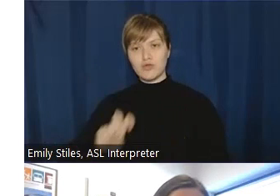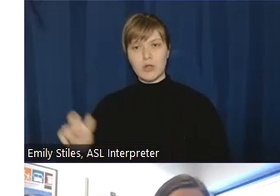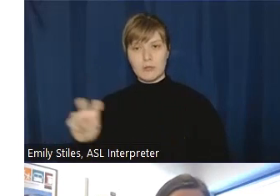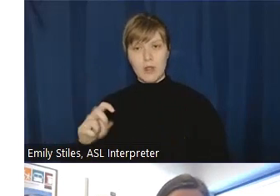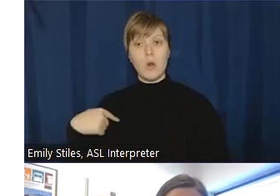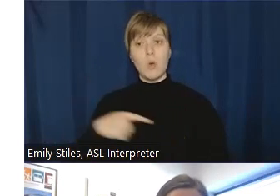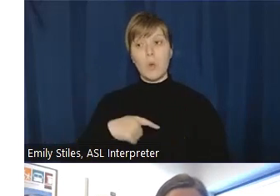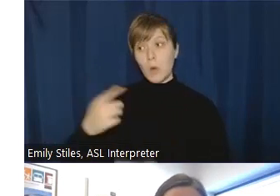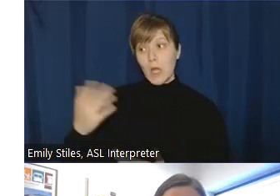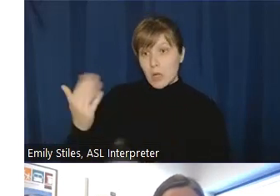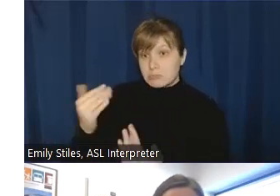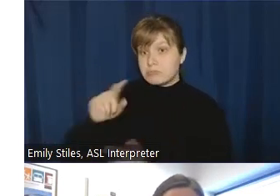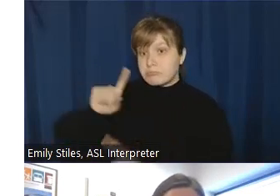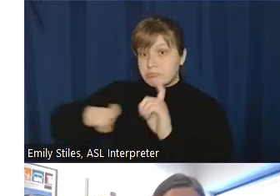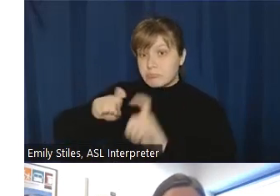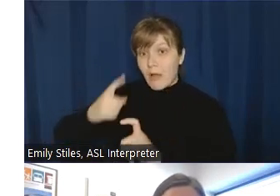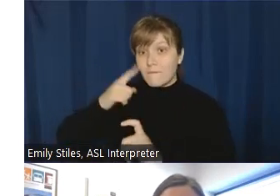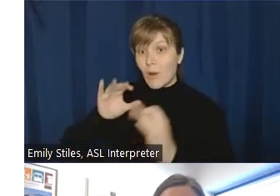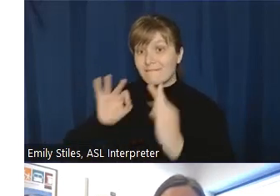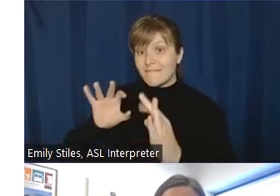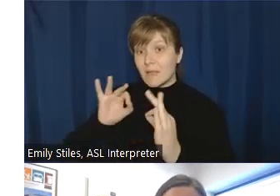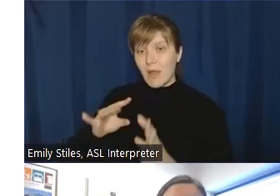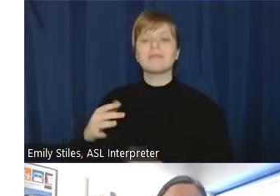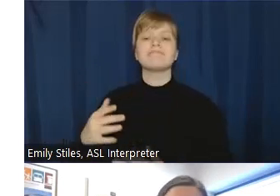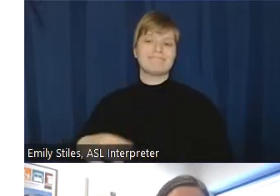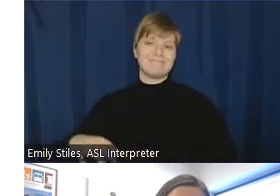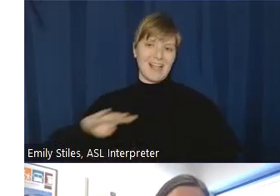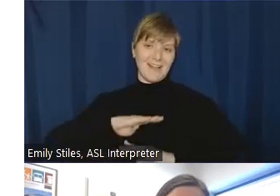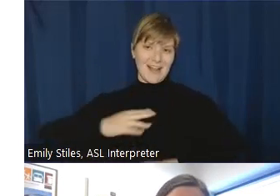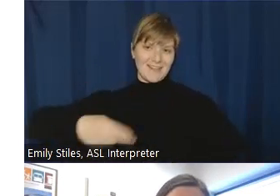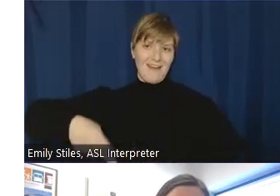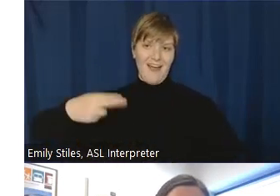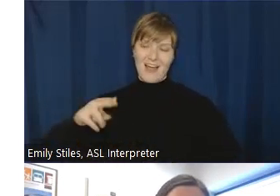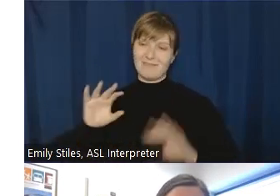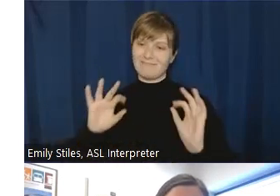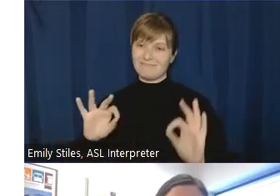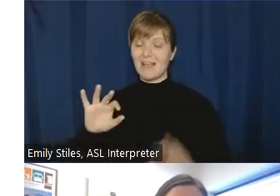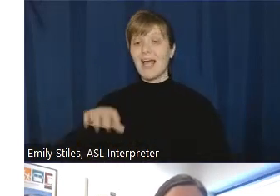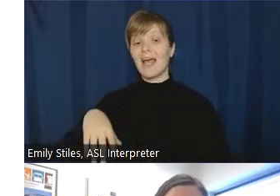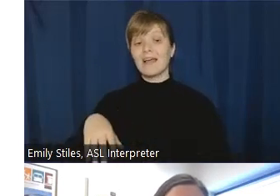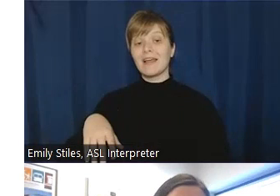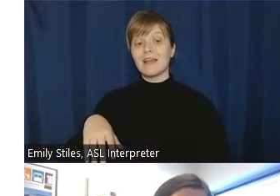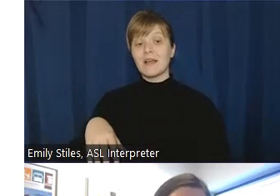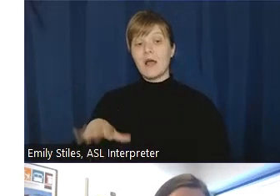high rider satisfaction, which is great. About 63% of the riders are older adults or a person with